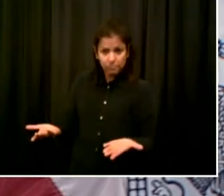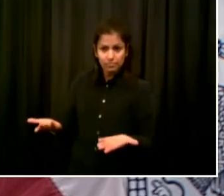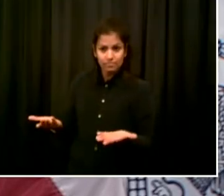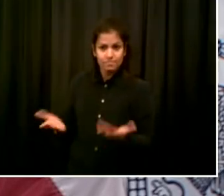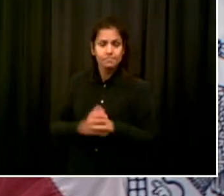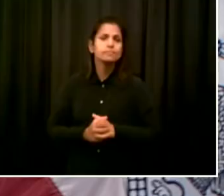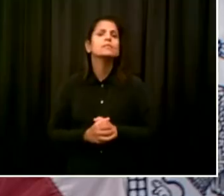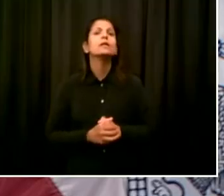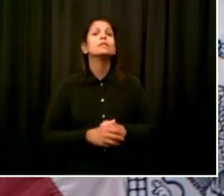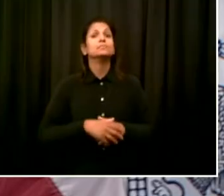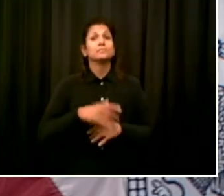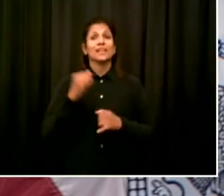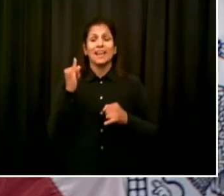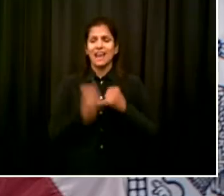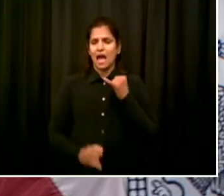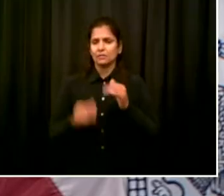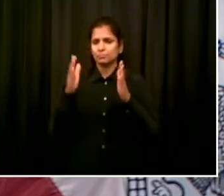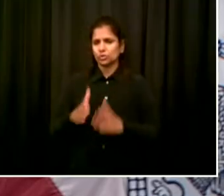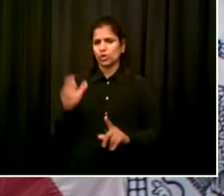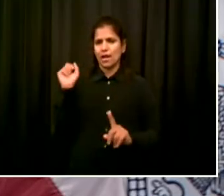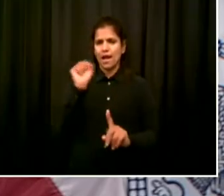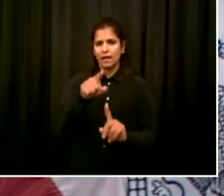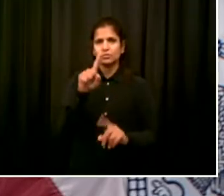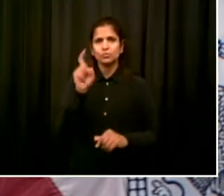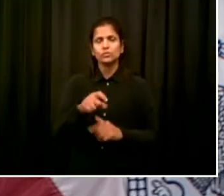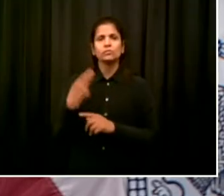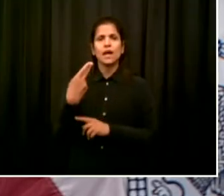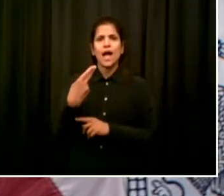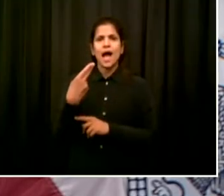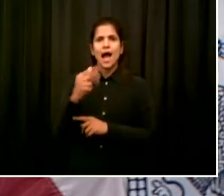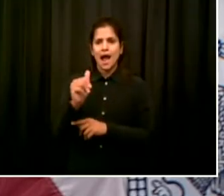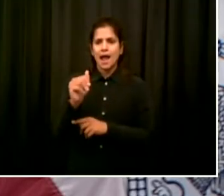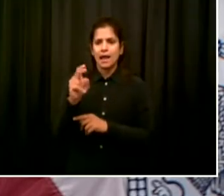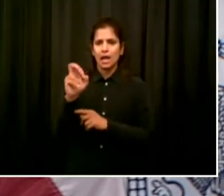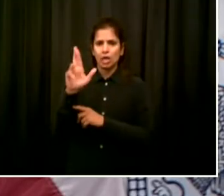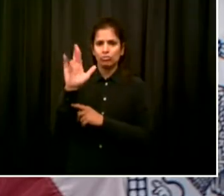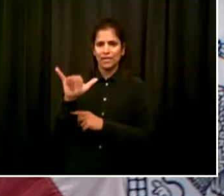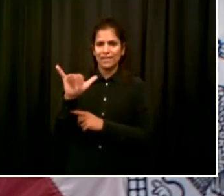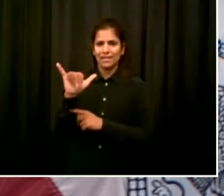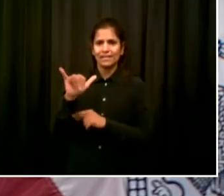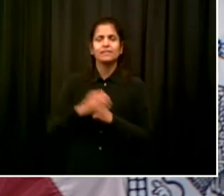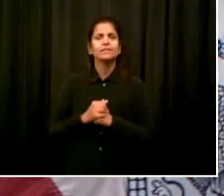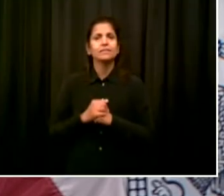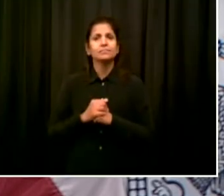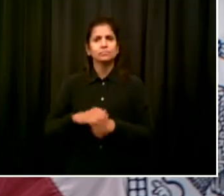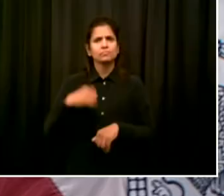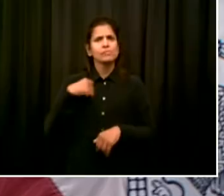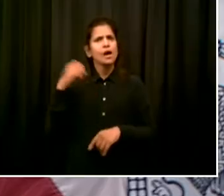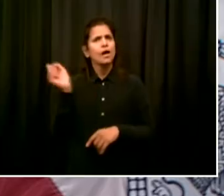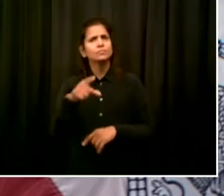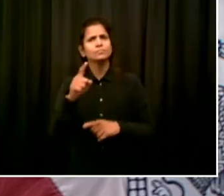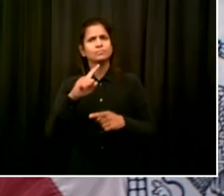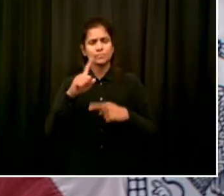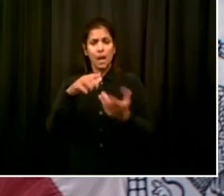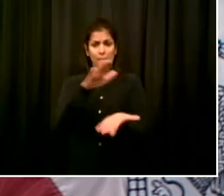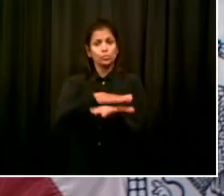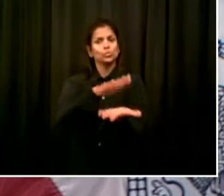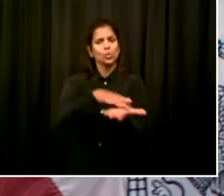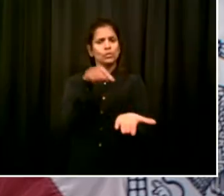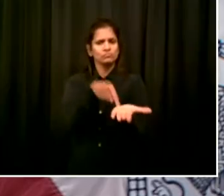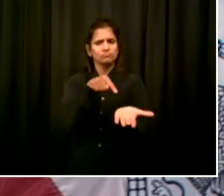LAST ONE FOR